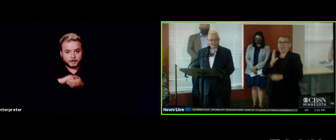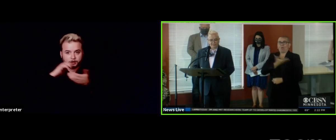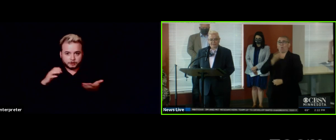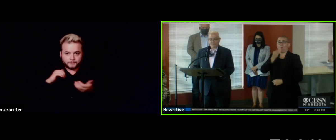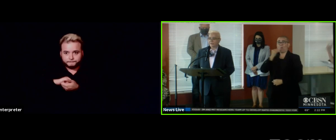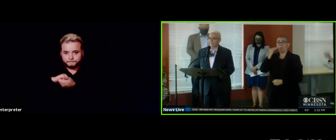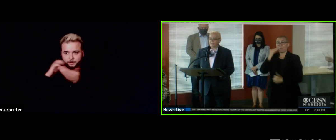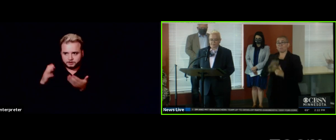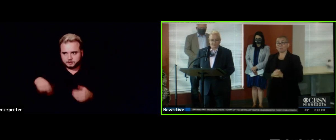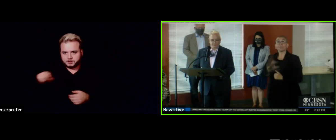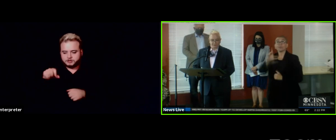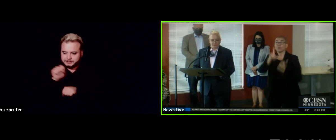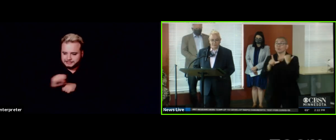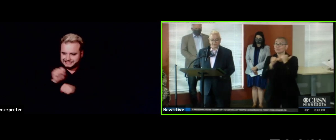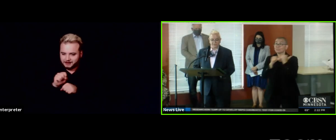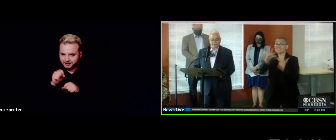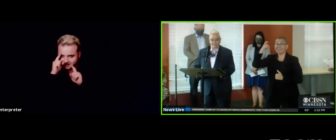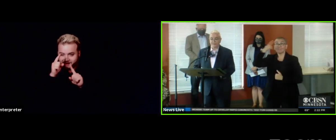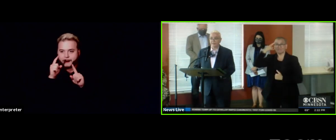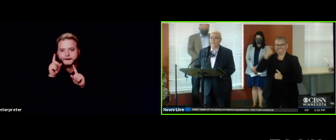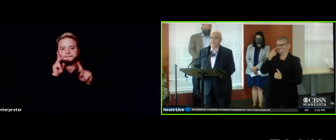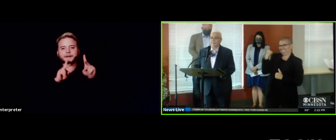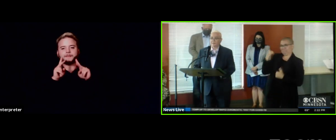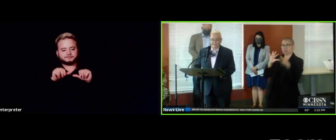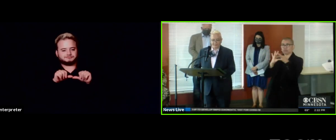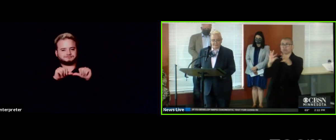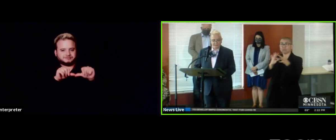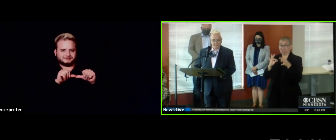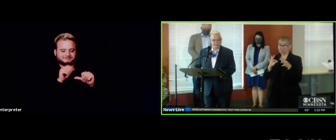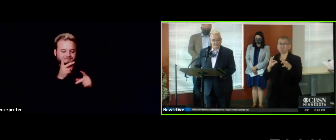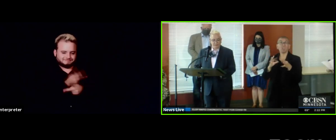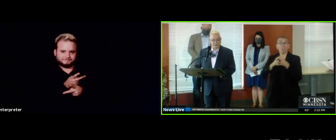fight to help people experiencing homelessness today. During a pandemic, these resources